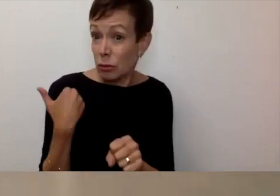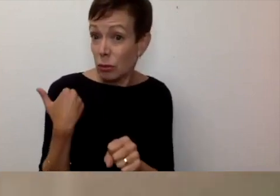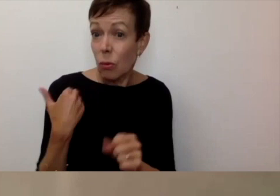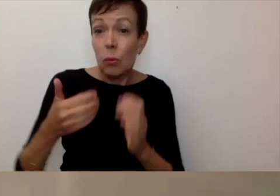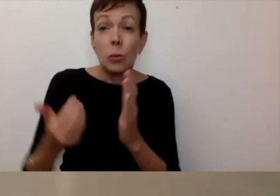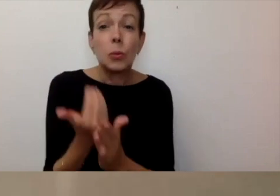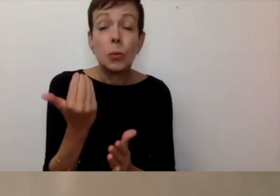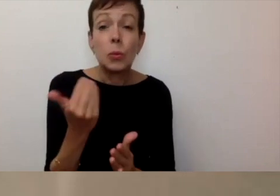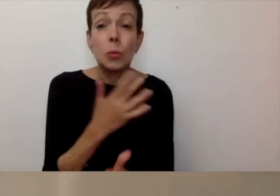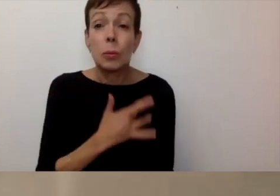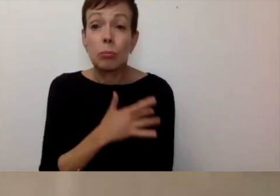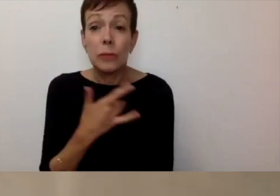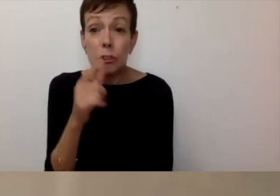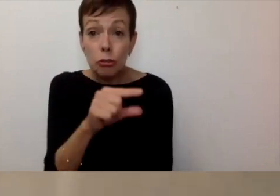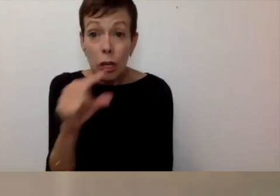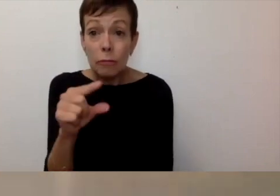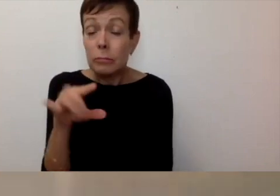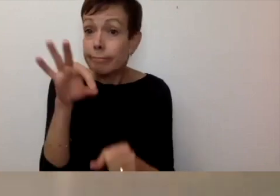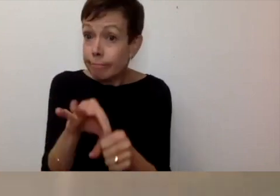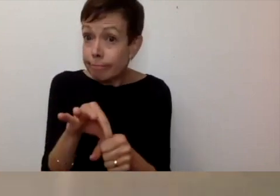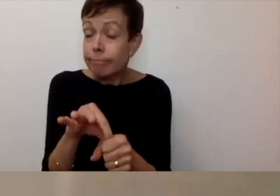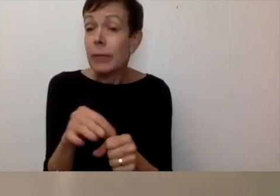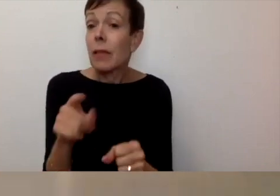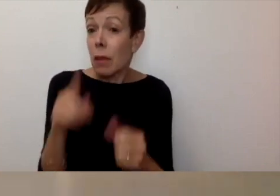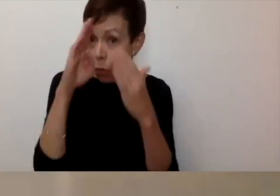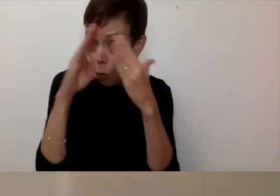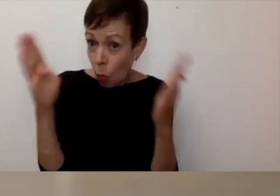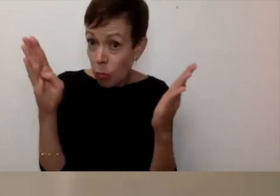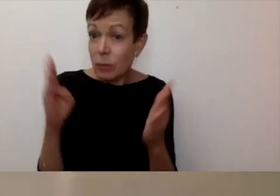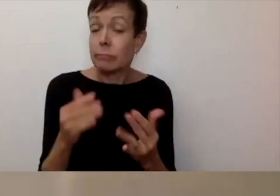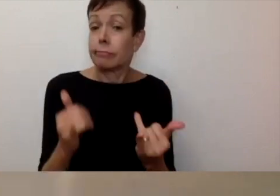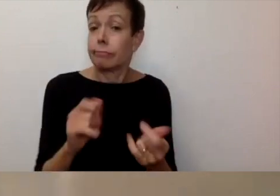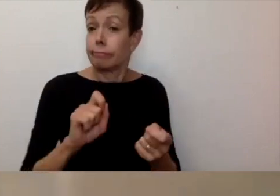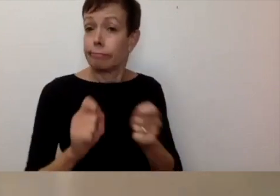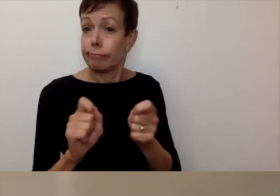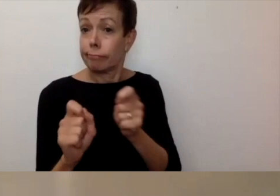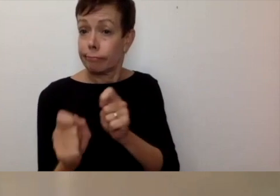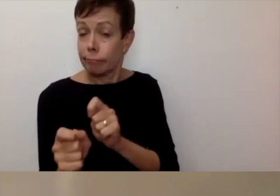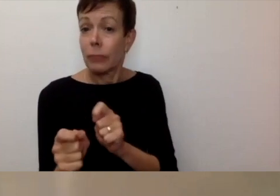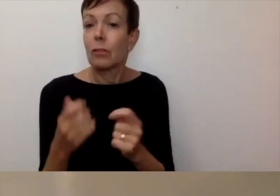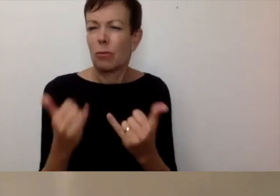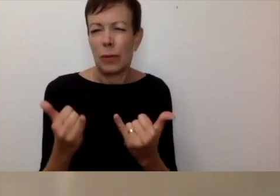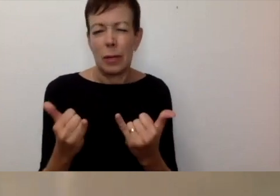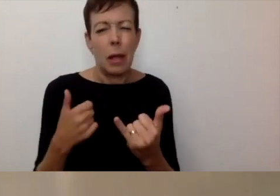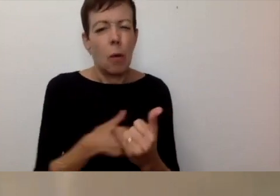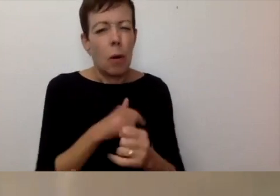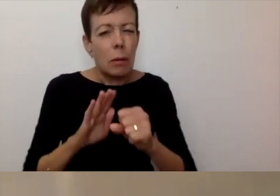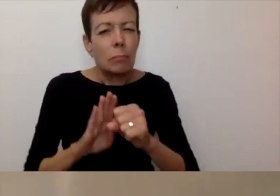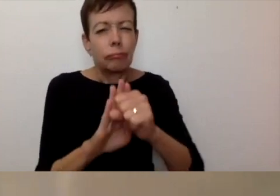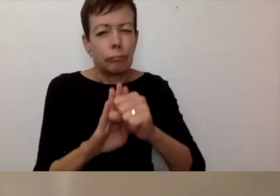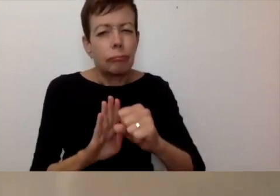wanted to review that law and it's still working so right now we're doing a lot of lobbying with the provincial government